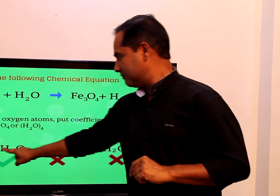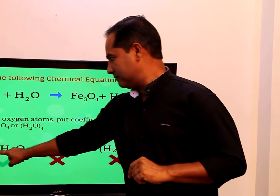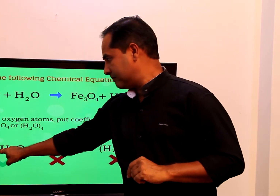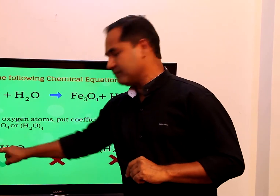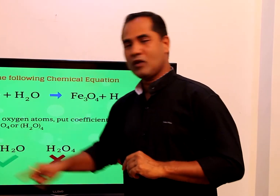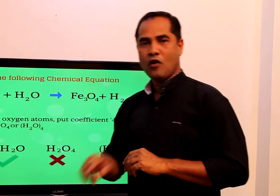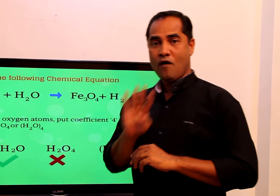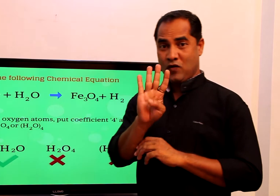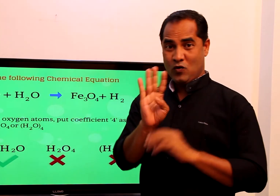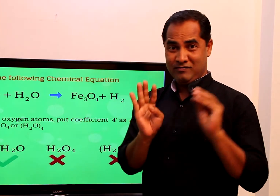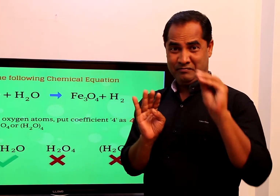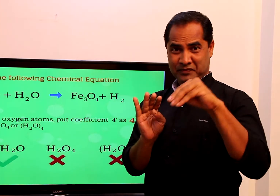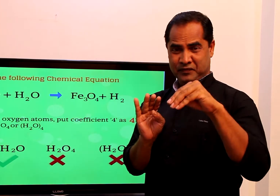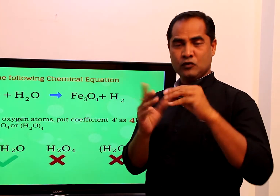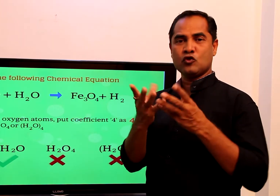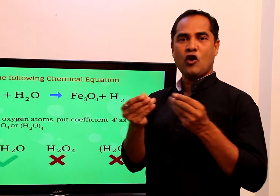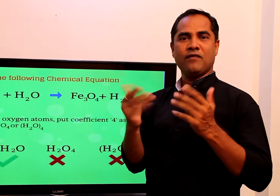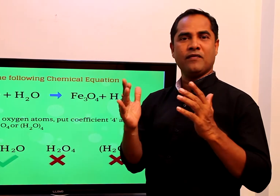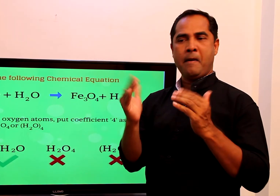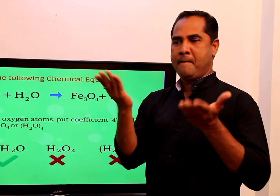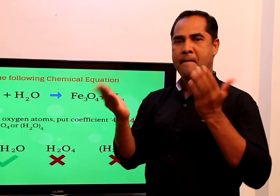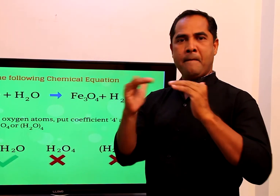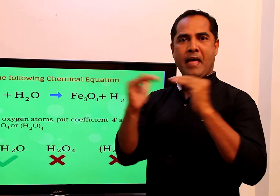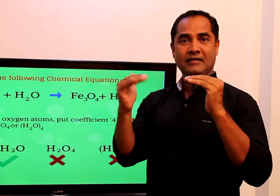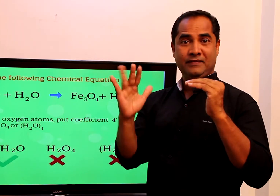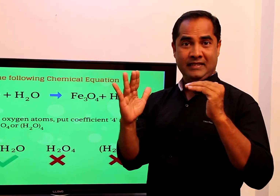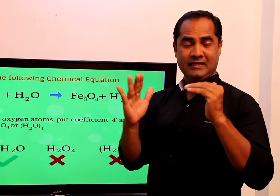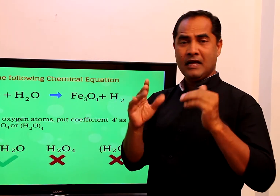The 4H2O would balance the